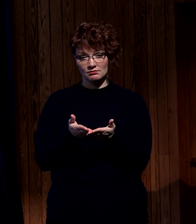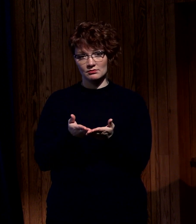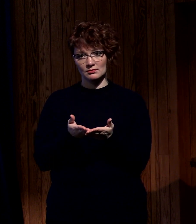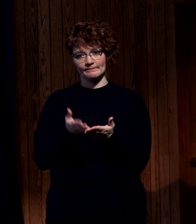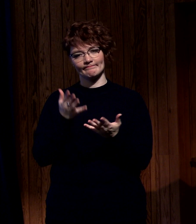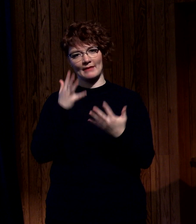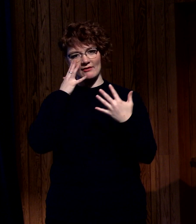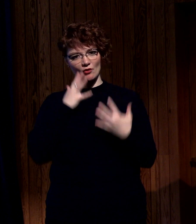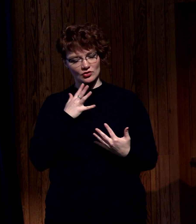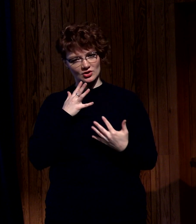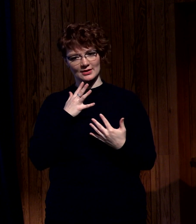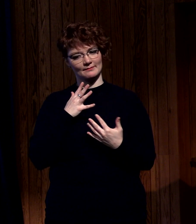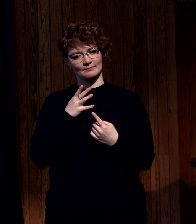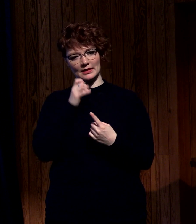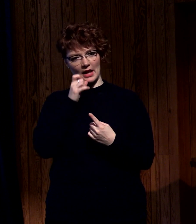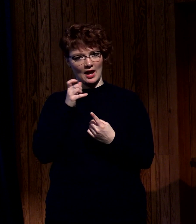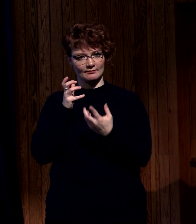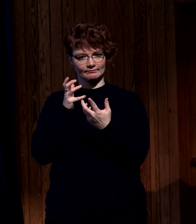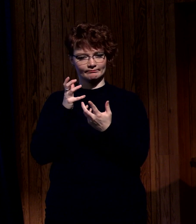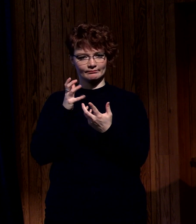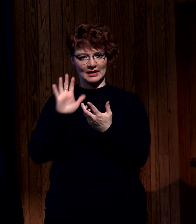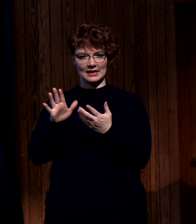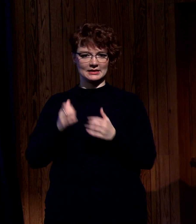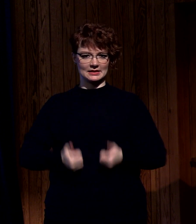unfortunately, this was just not in the cards for his life due to